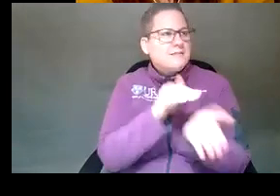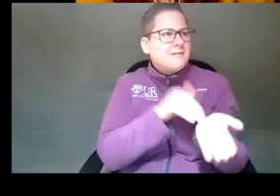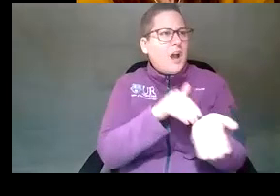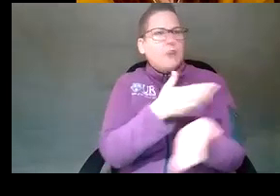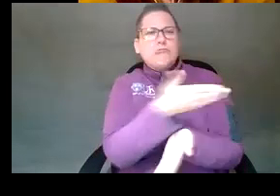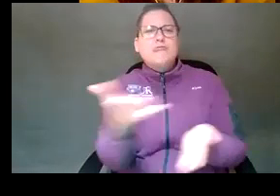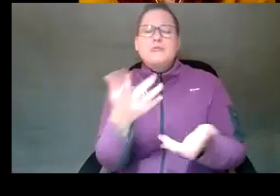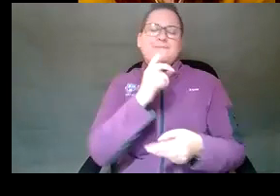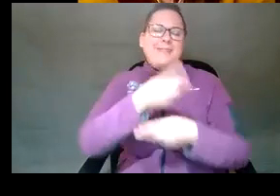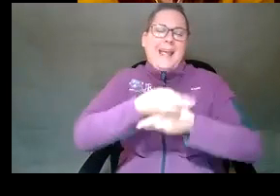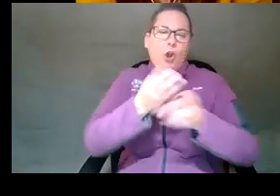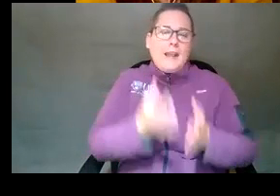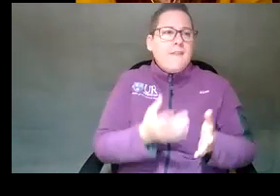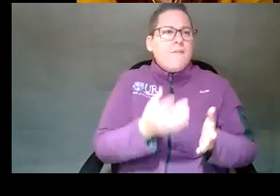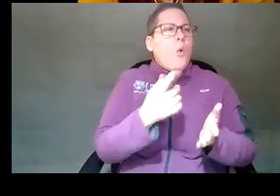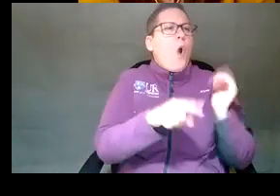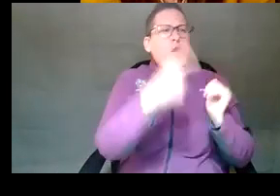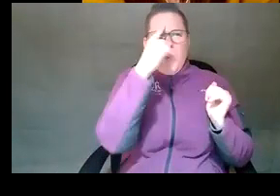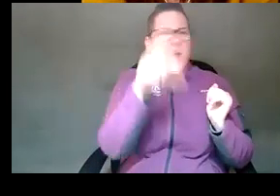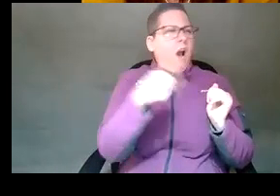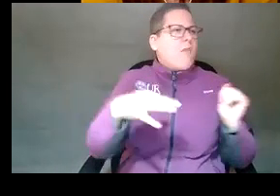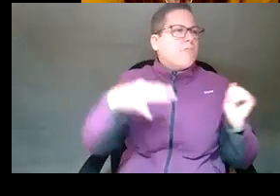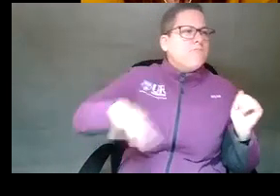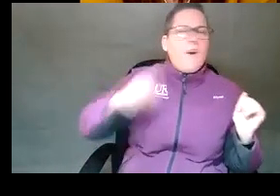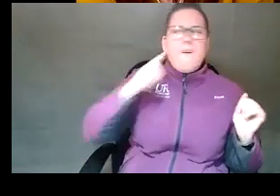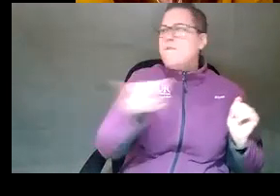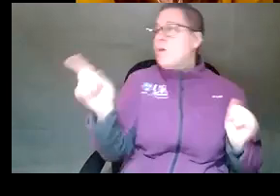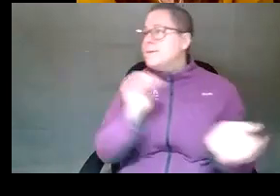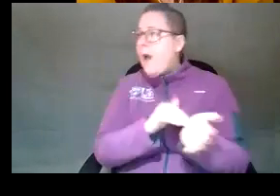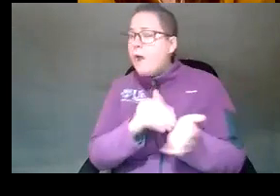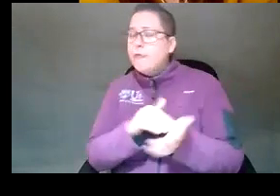would want other caregivers to know other providers to know and I think that both of